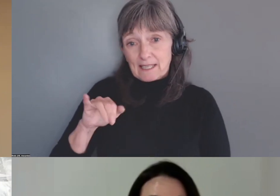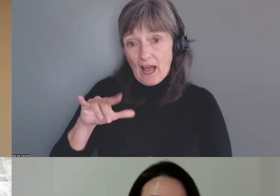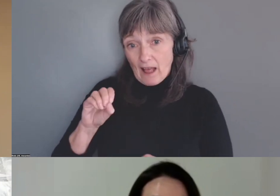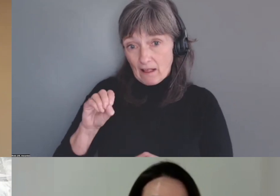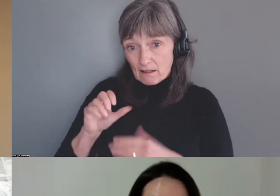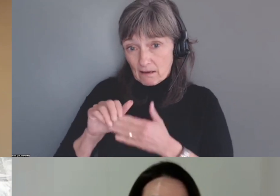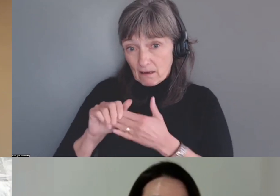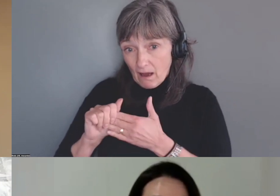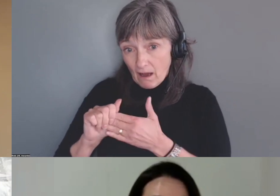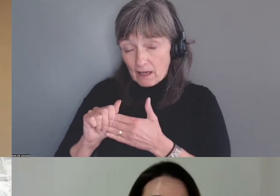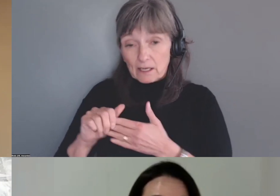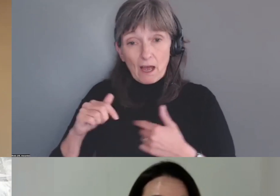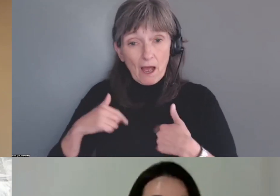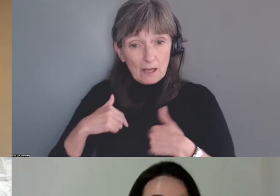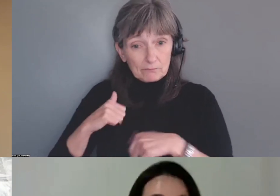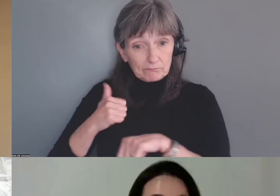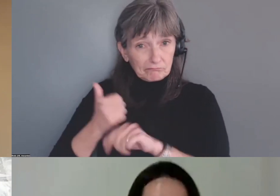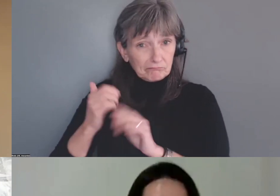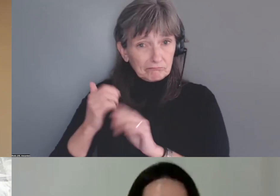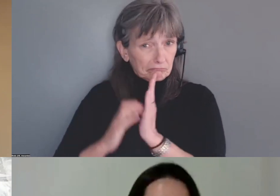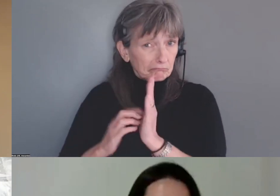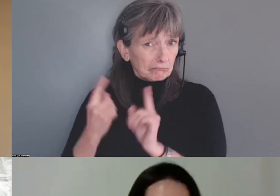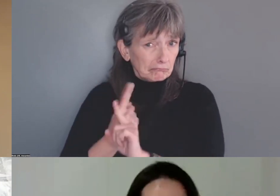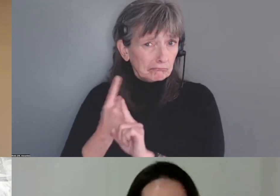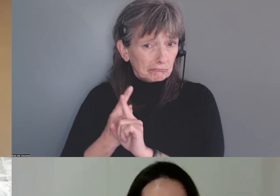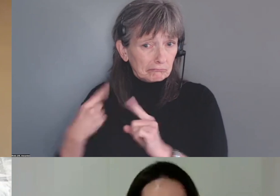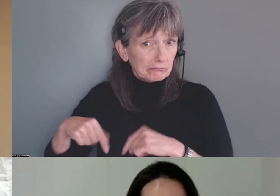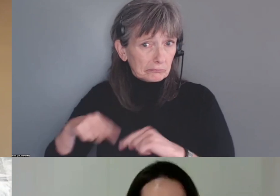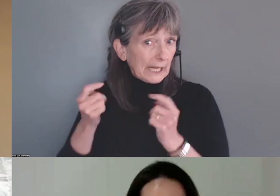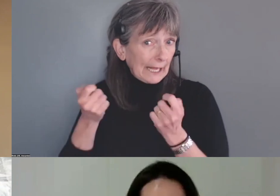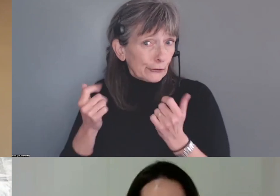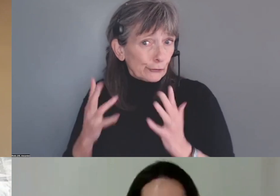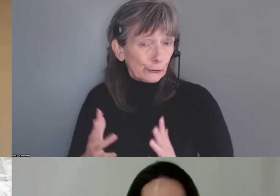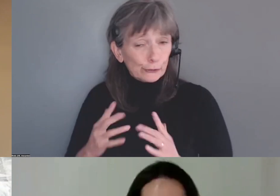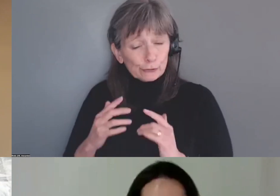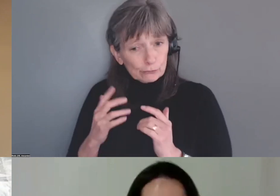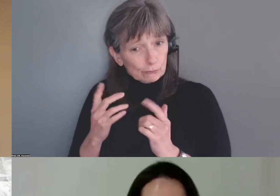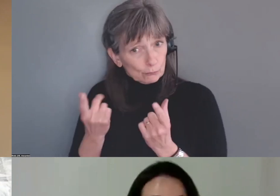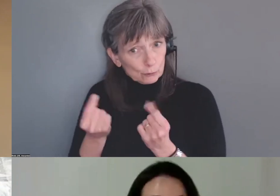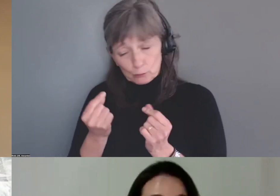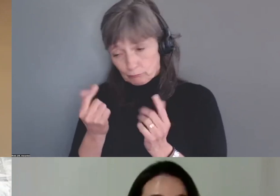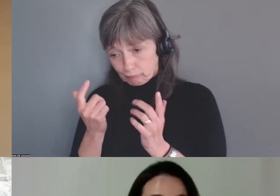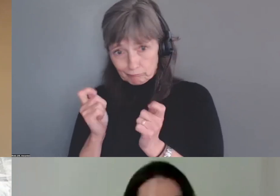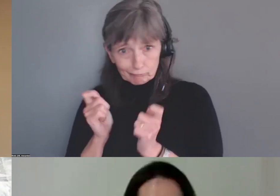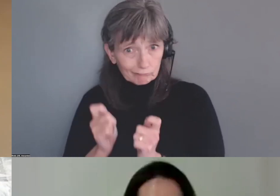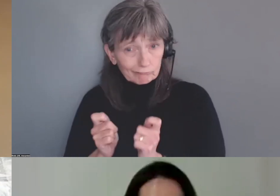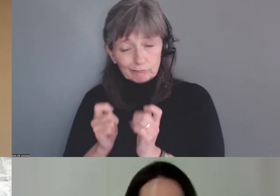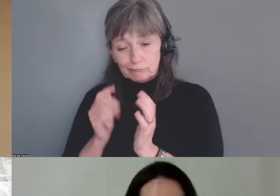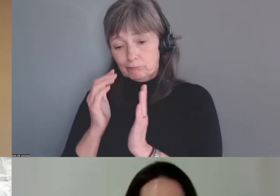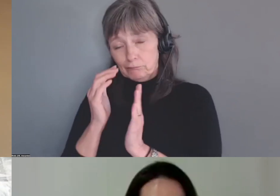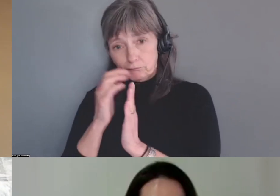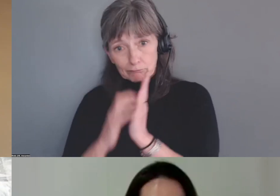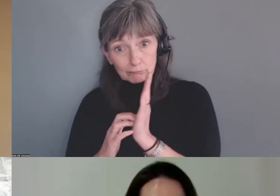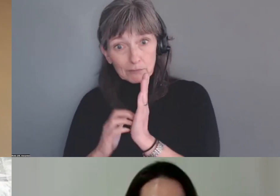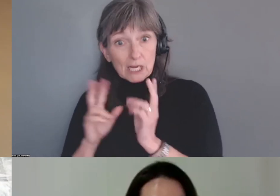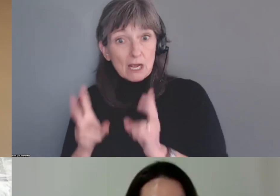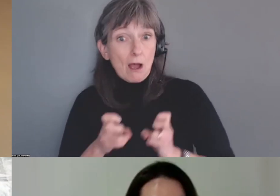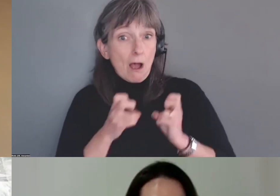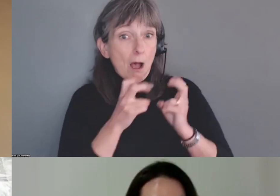style guide as you normally would as an editor and to upload that into the knowledge base. In